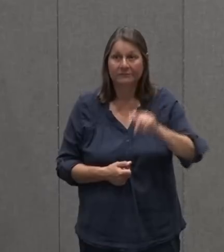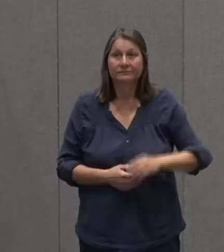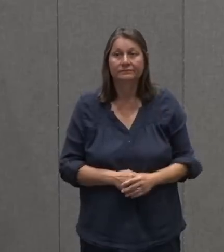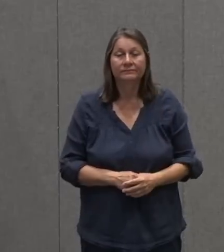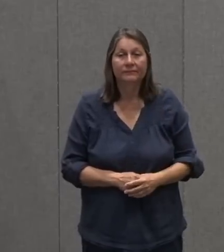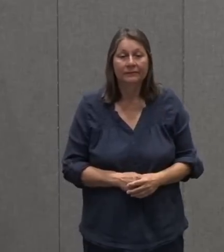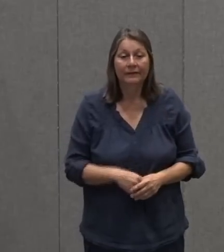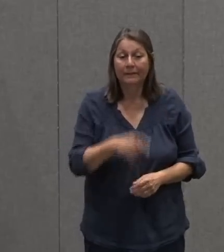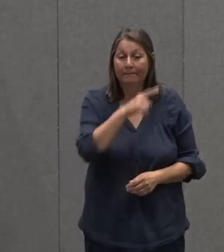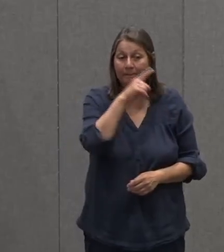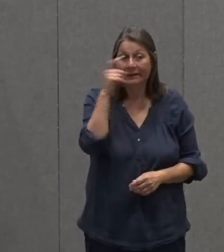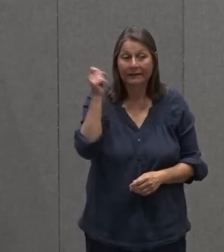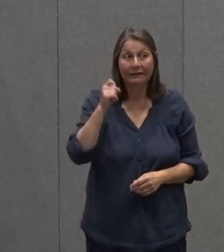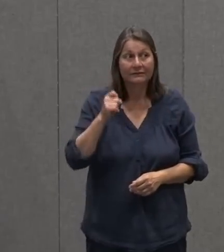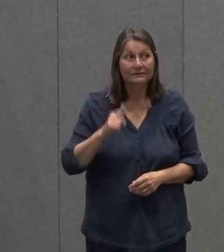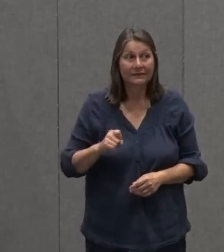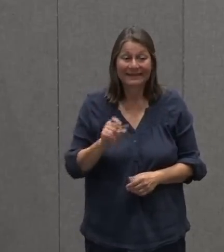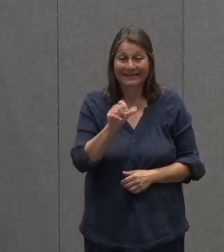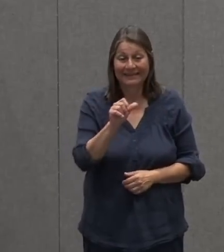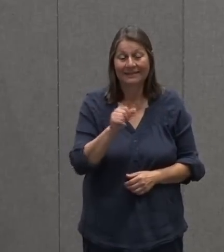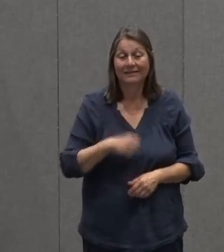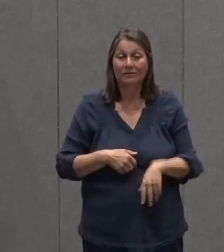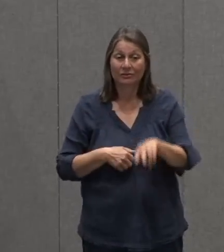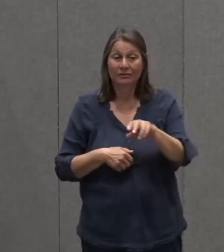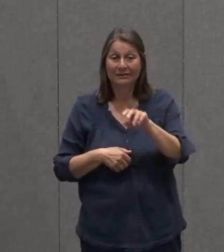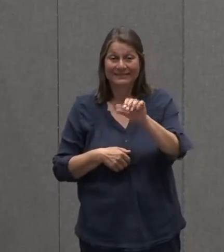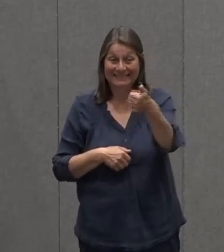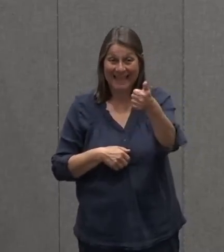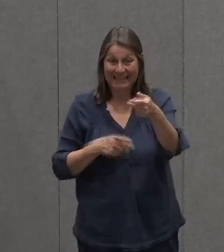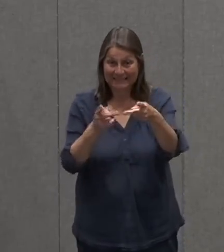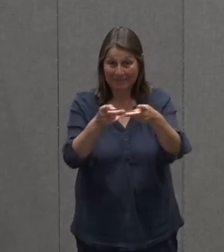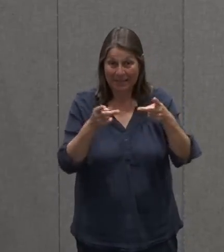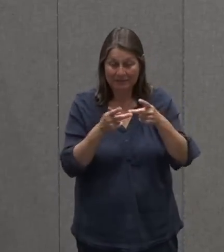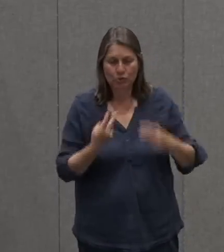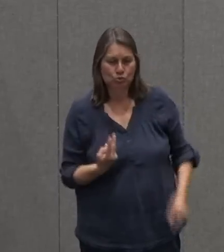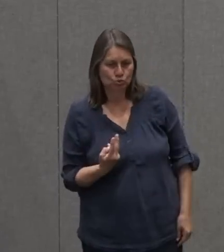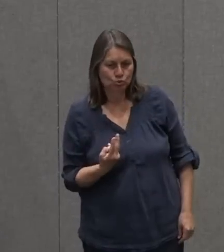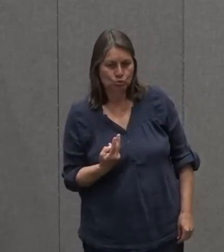because that number has two tens and three ones, okay.